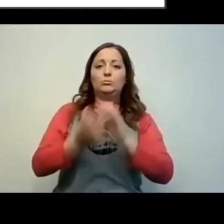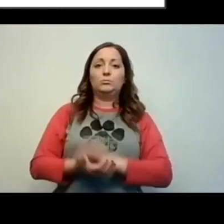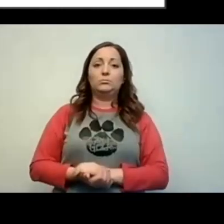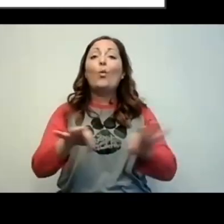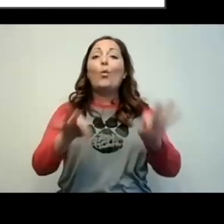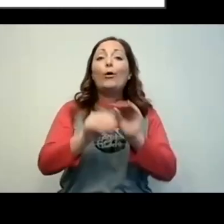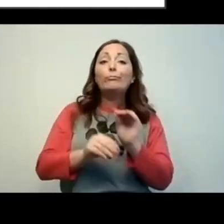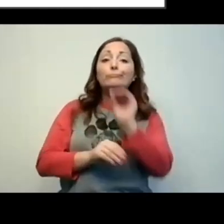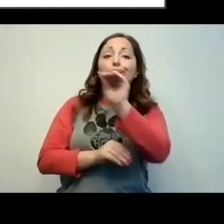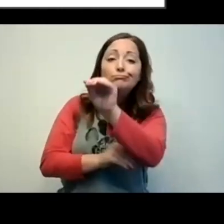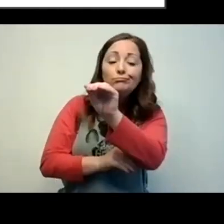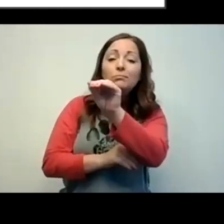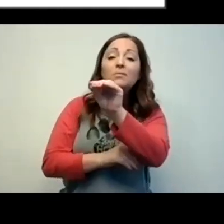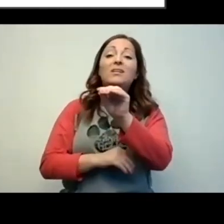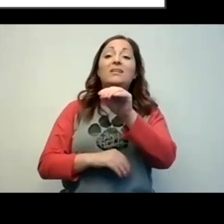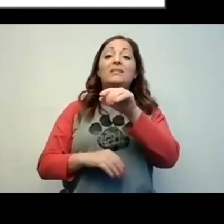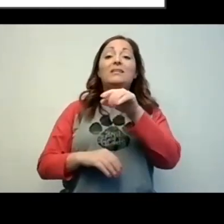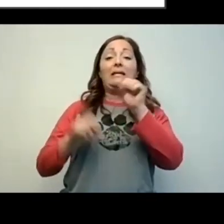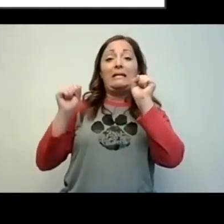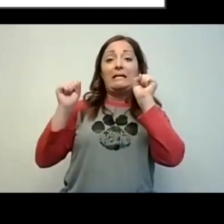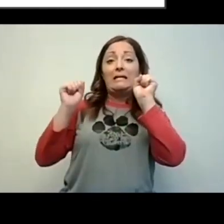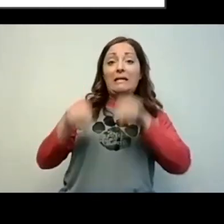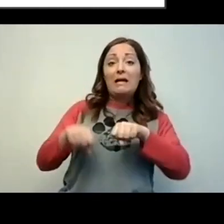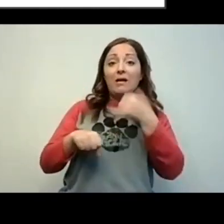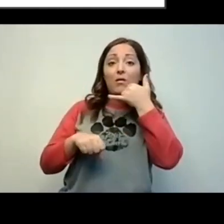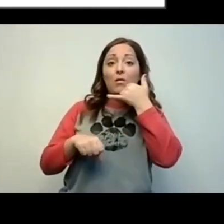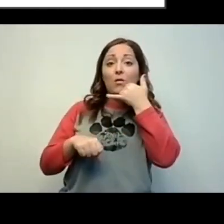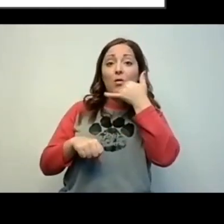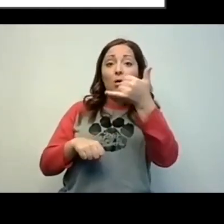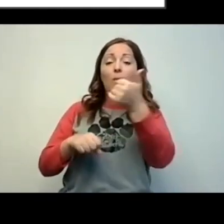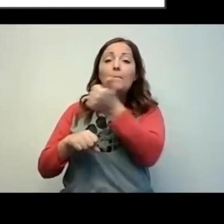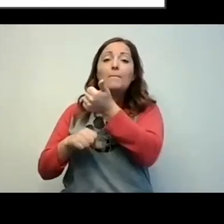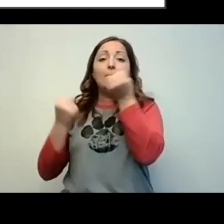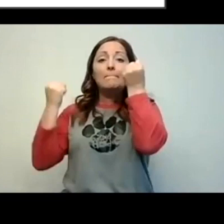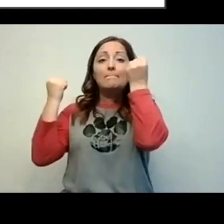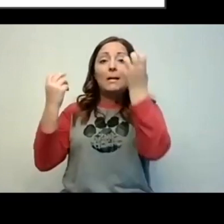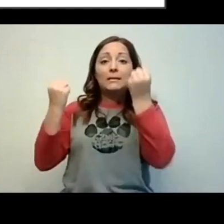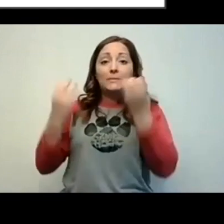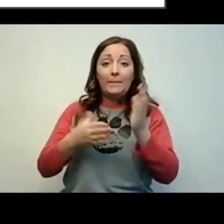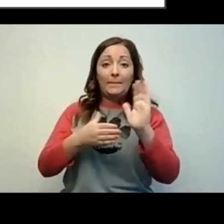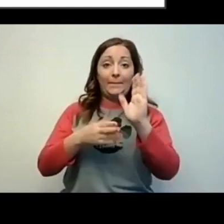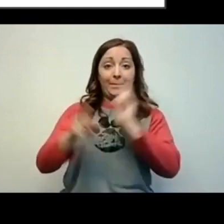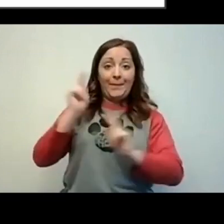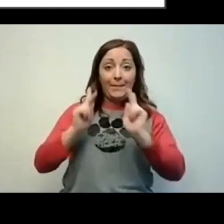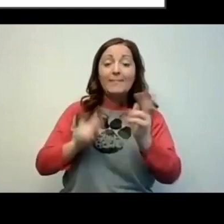and they can log into the call and communicate with you through video.